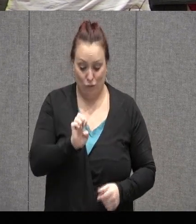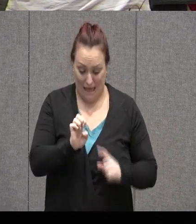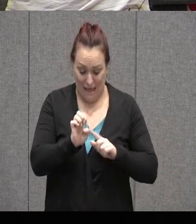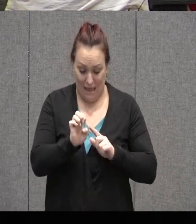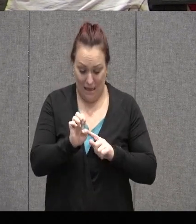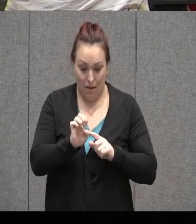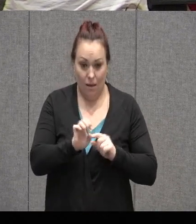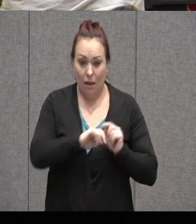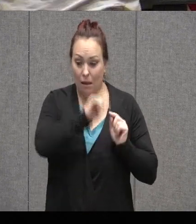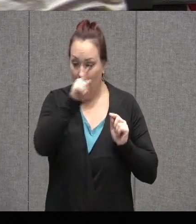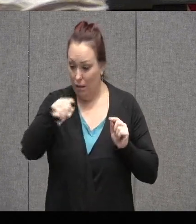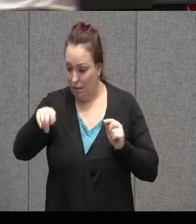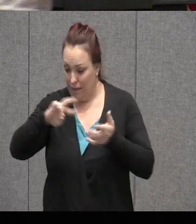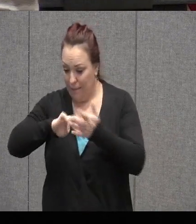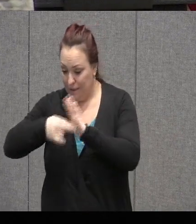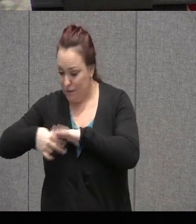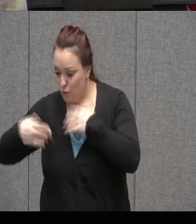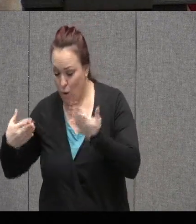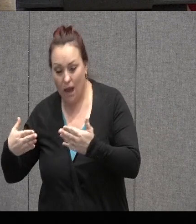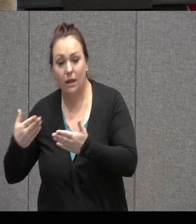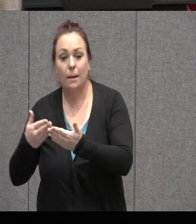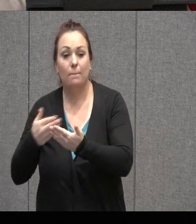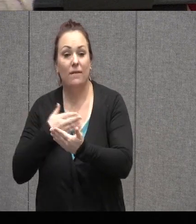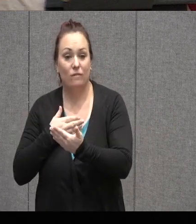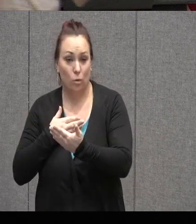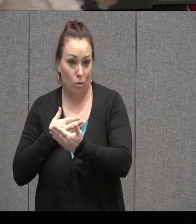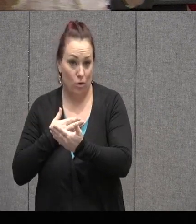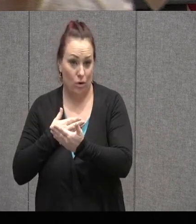you can tell that it's before the root word.